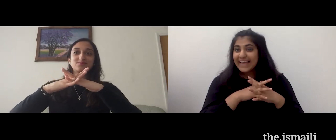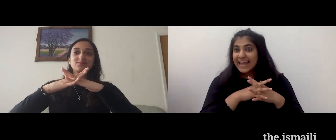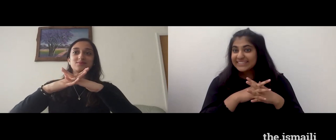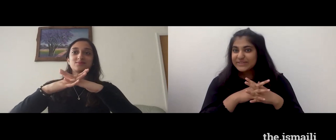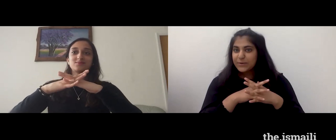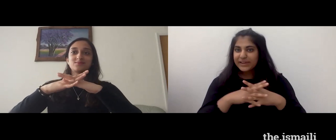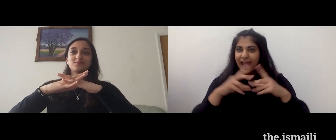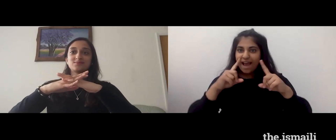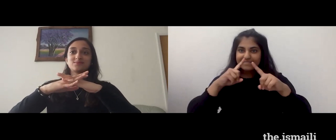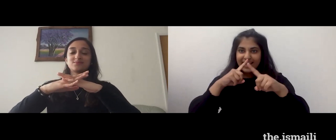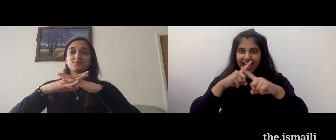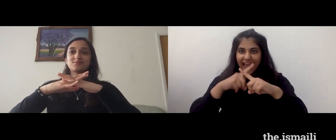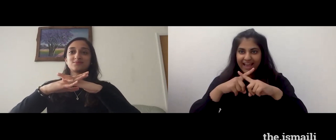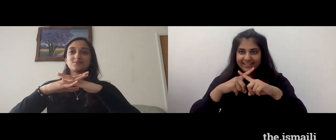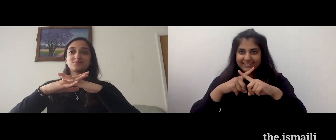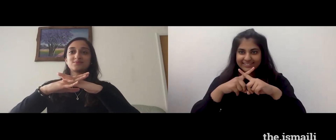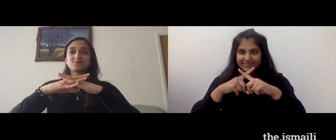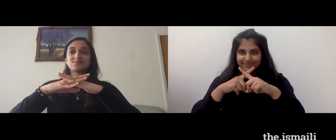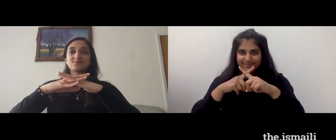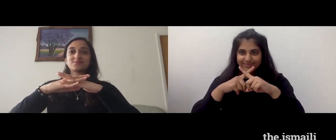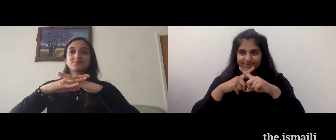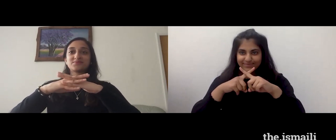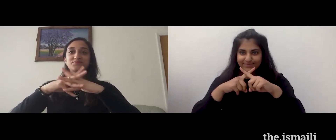Next, we have "X".